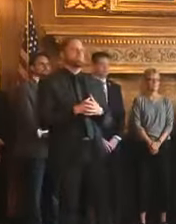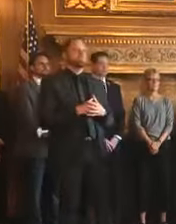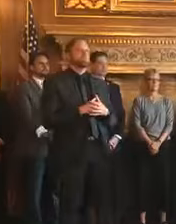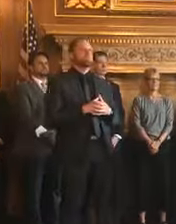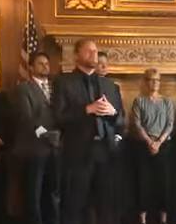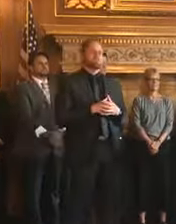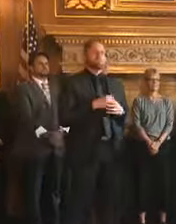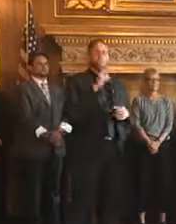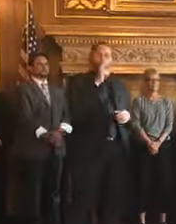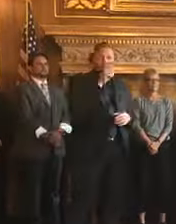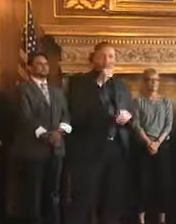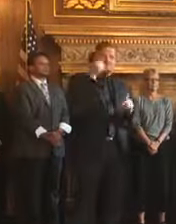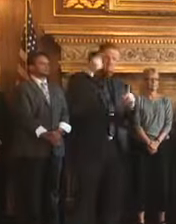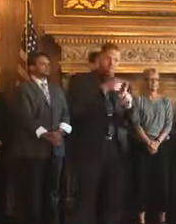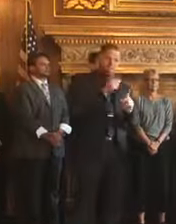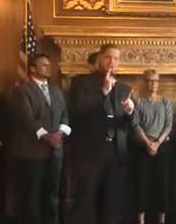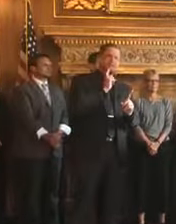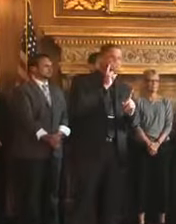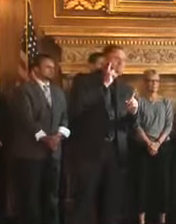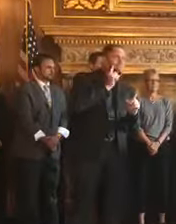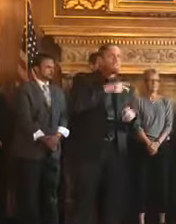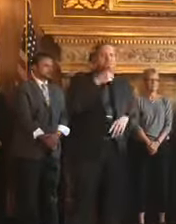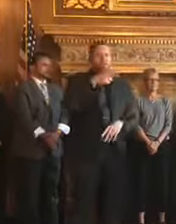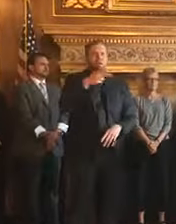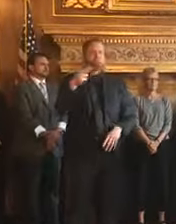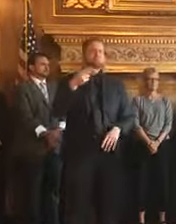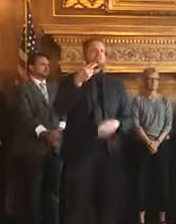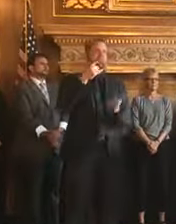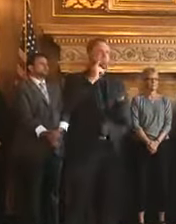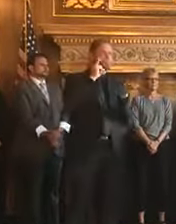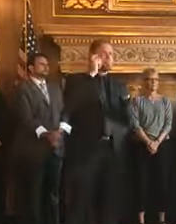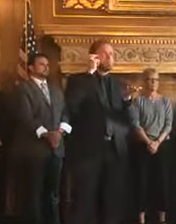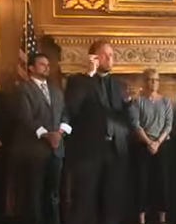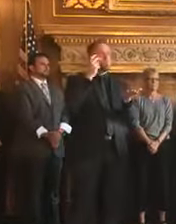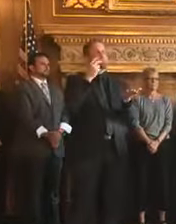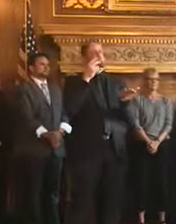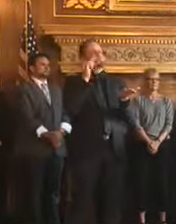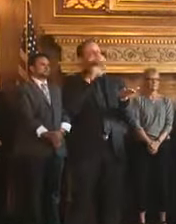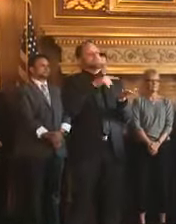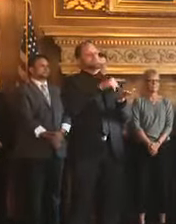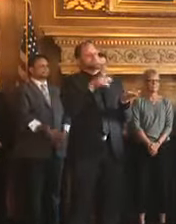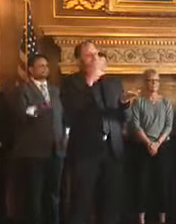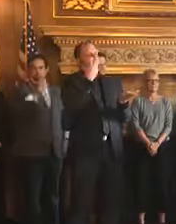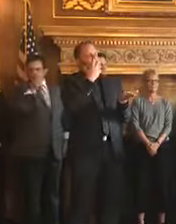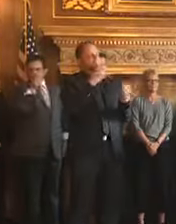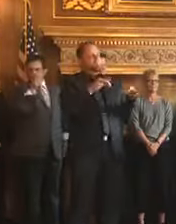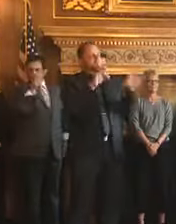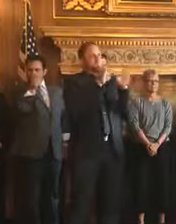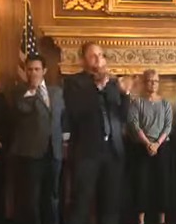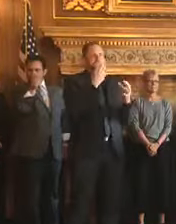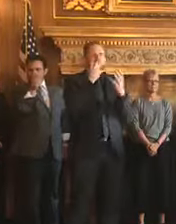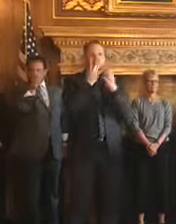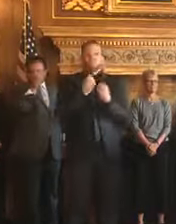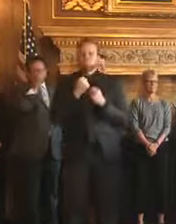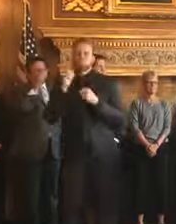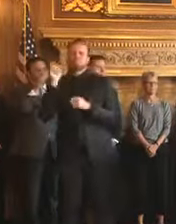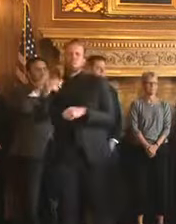We want to really thank Senator Testin for his leadership on this as well.